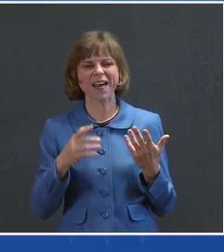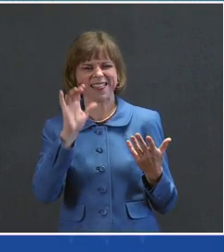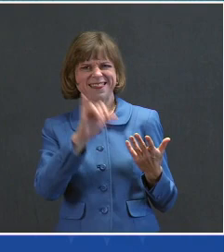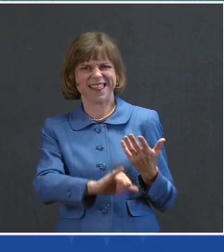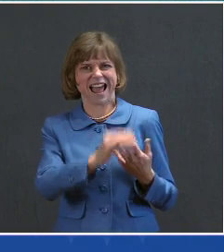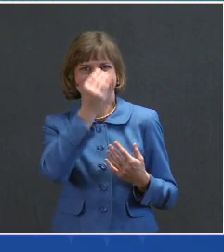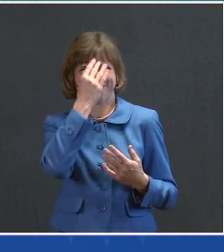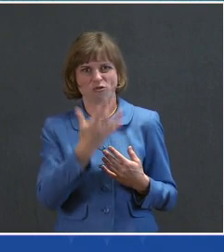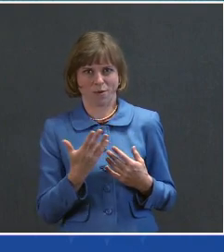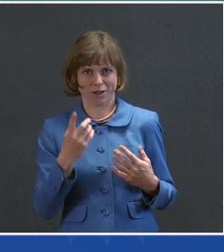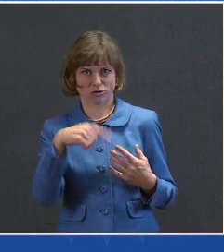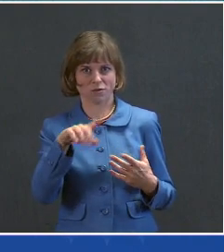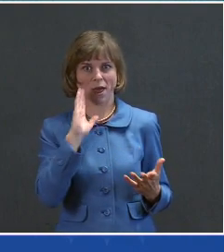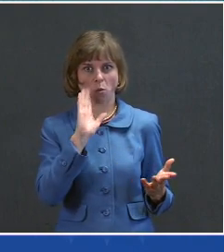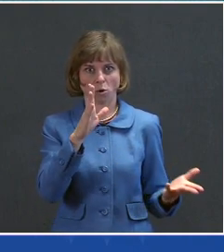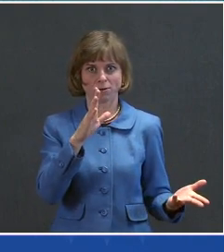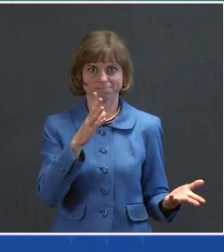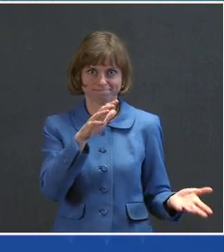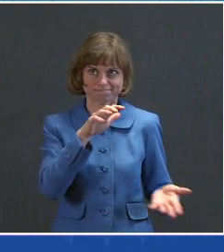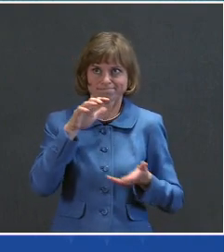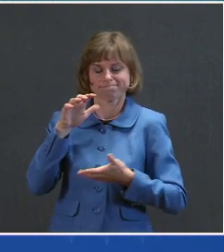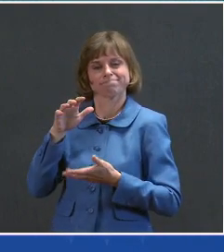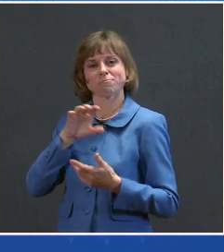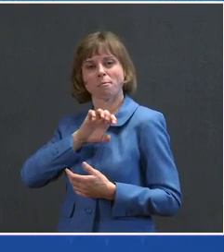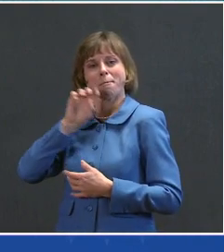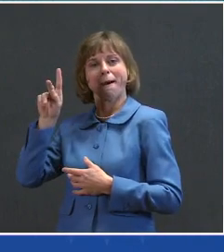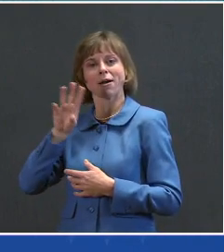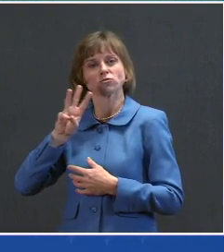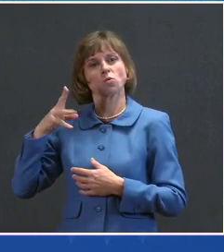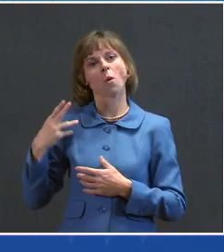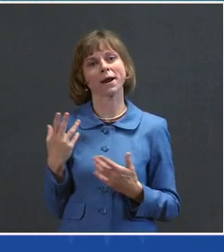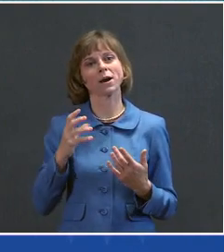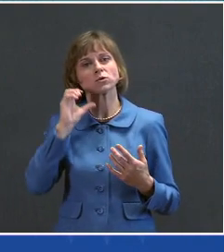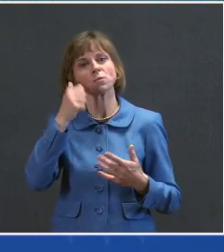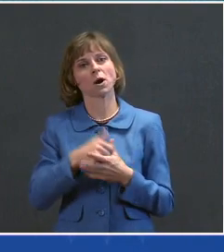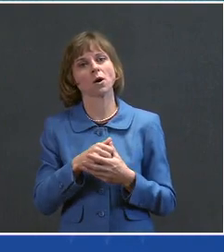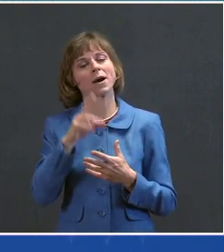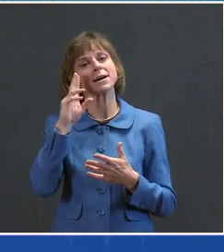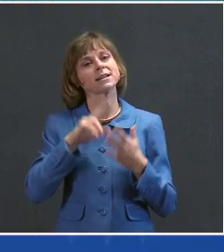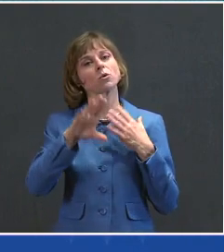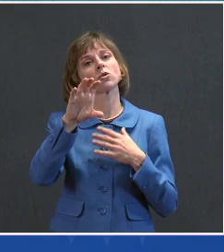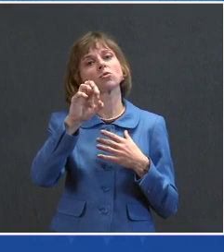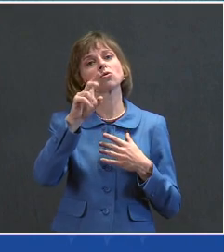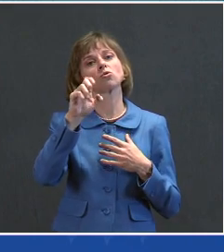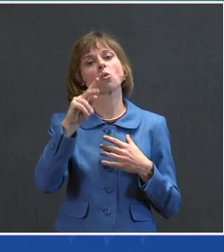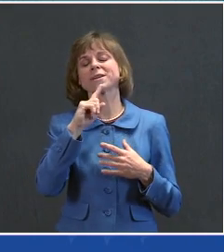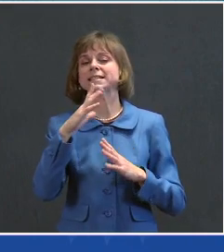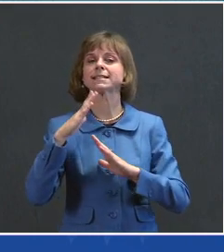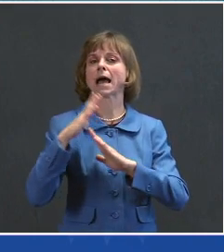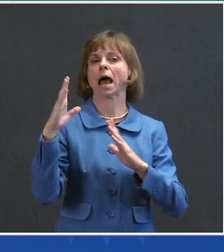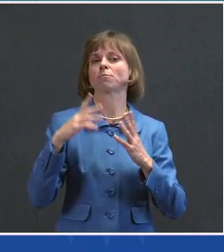that they will take back with them after these visits they're doing tomorrow. Secretary Cardona -- his number one priority is reopening schools.